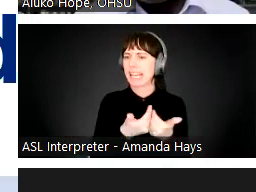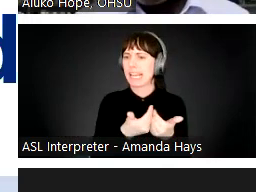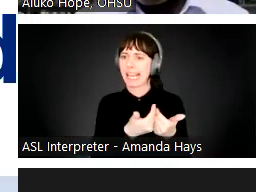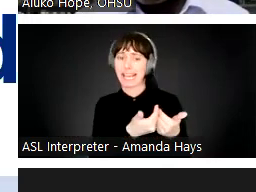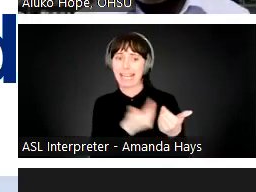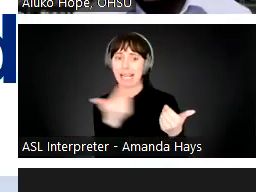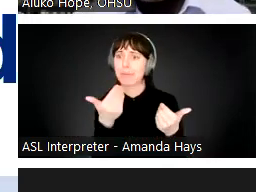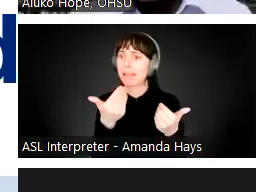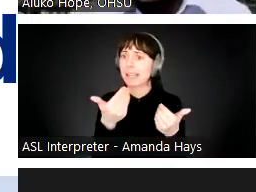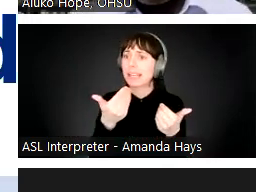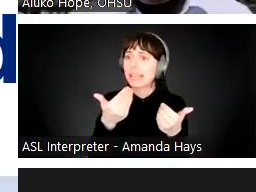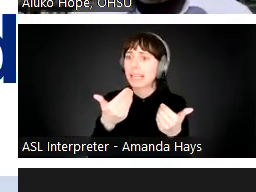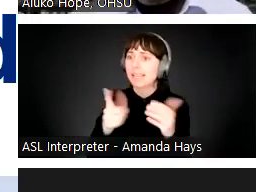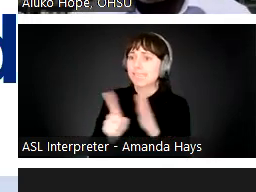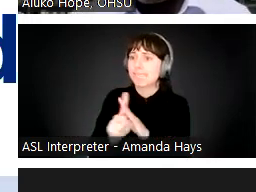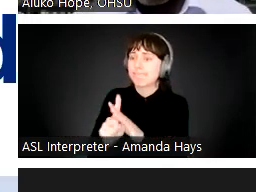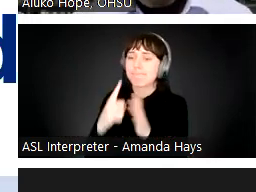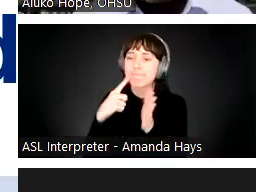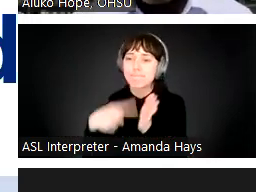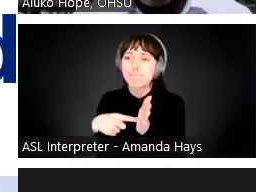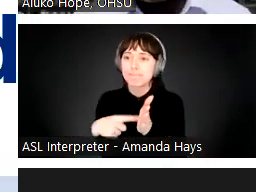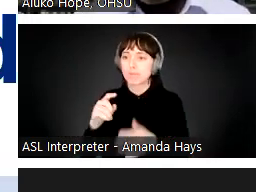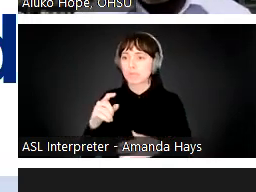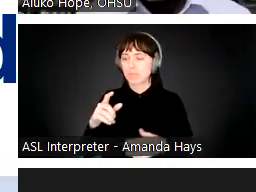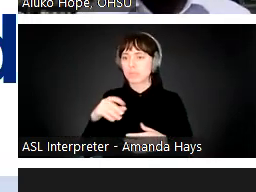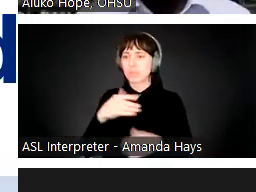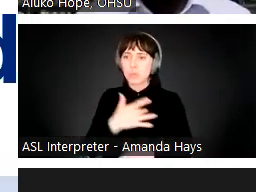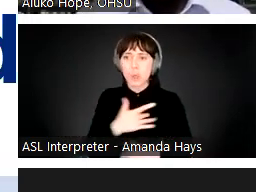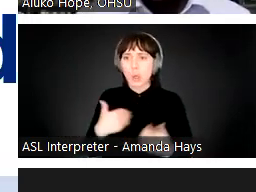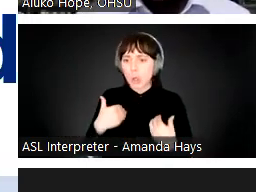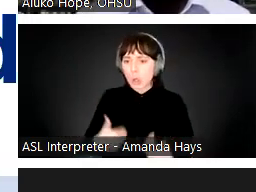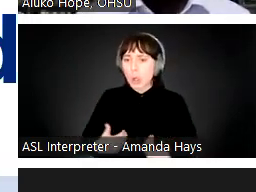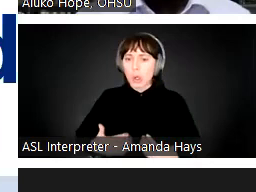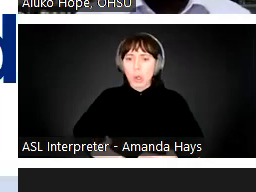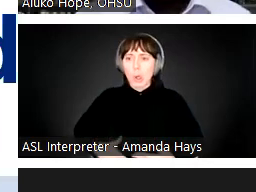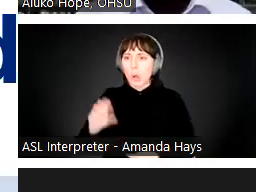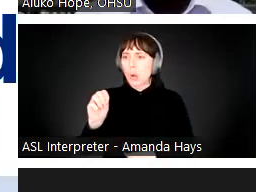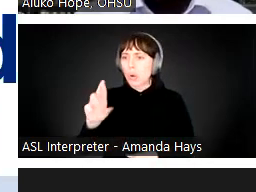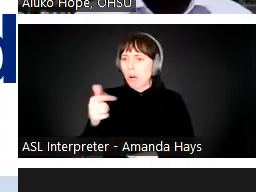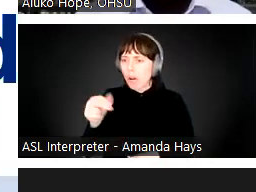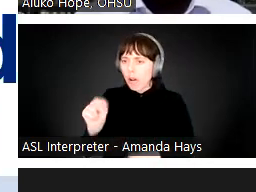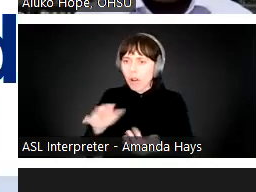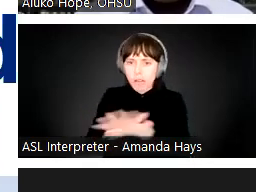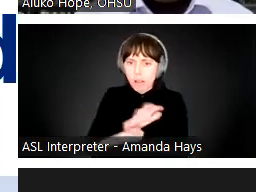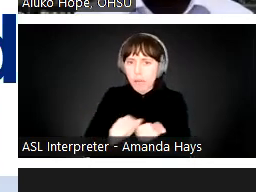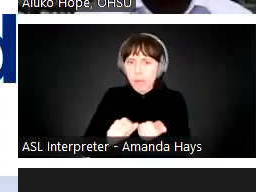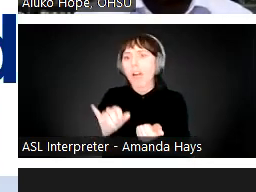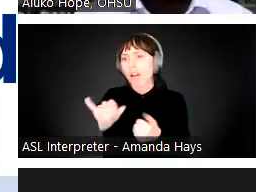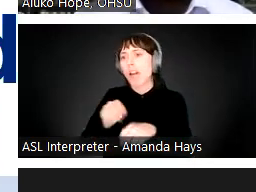infection can lead to symptoms that may may last for a while. Whether it be from,